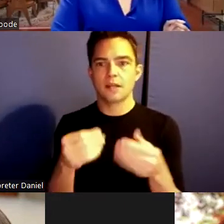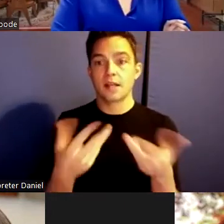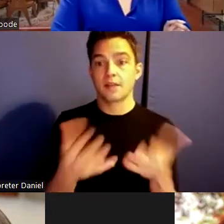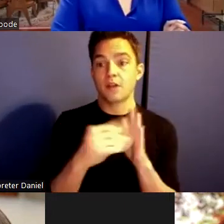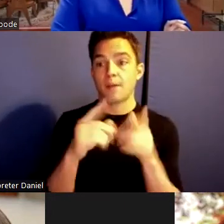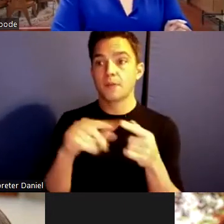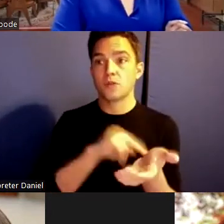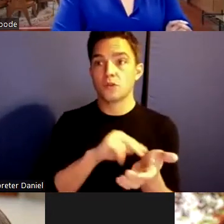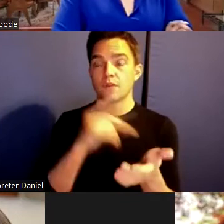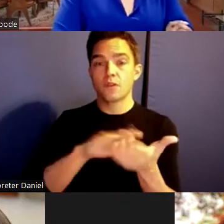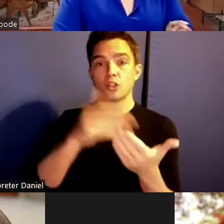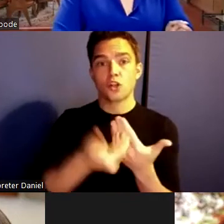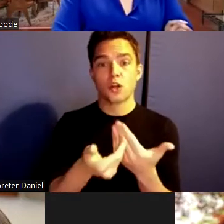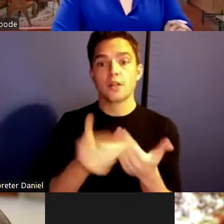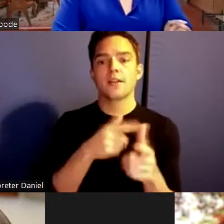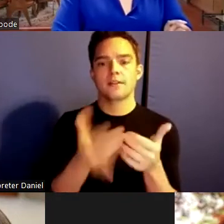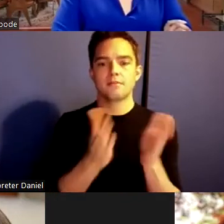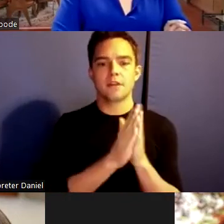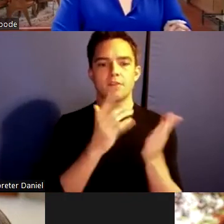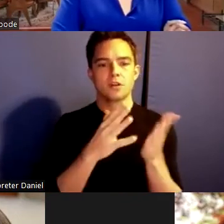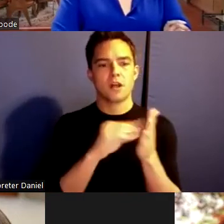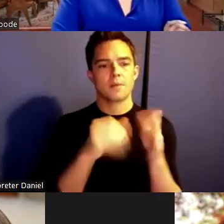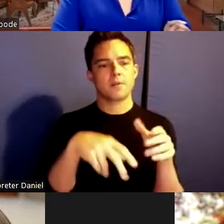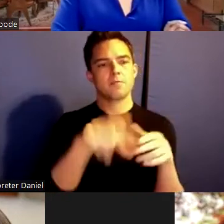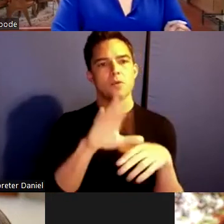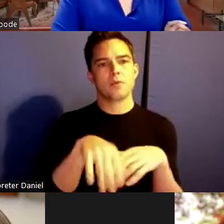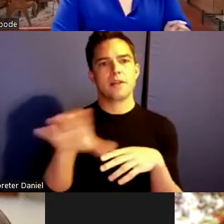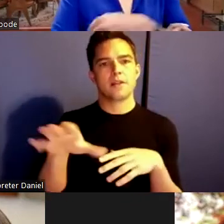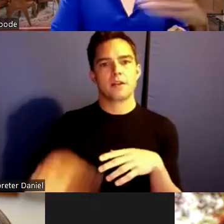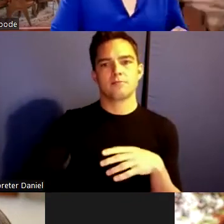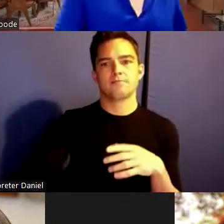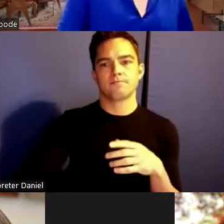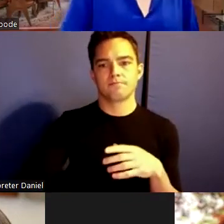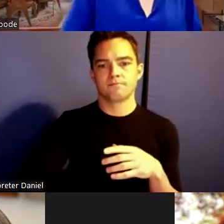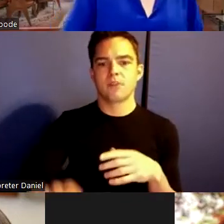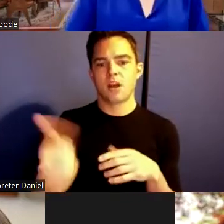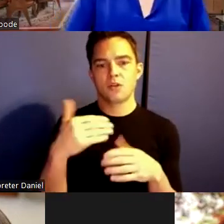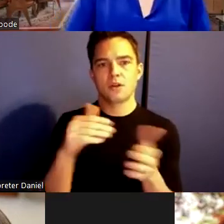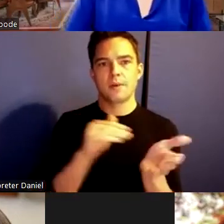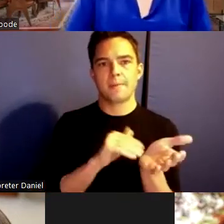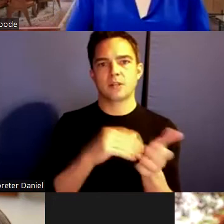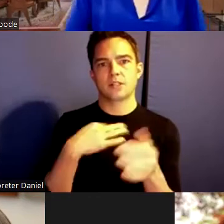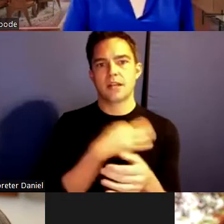for the chart, and then I asked that a copy be posted by their bed for other medical staff who are coming in and out to be able